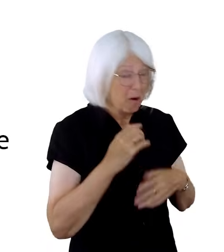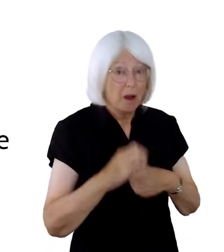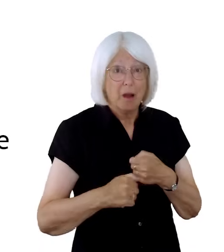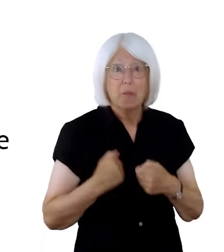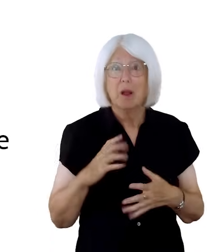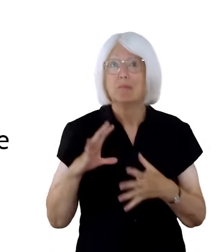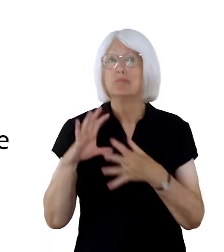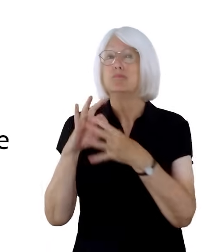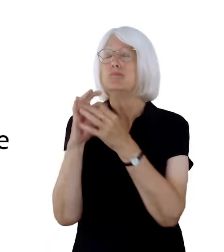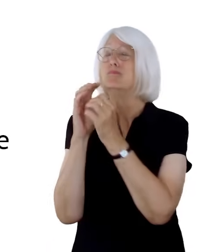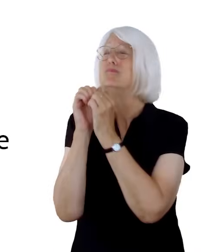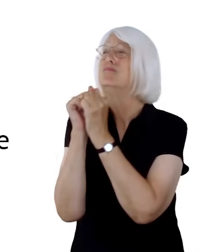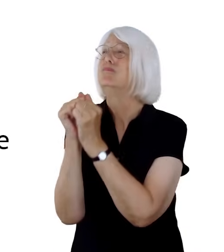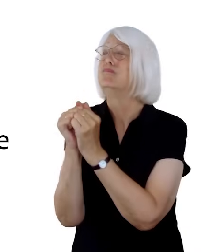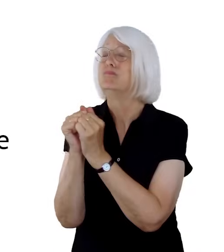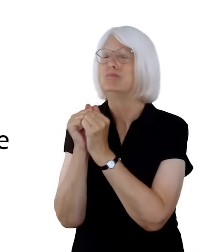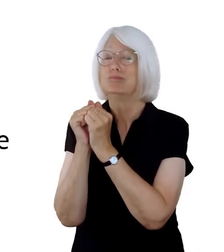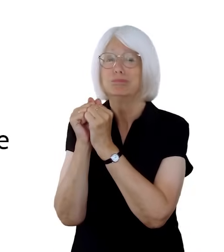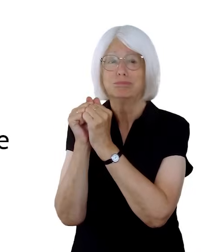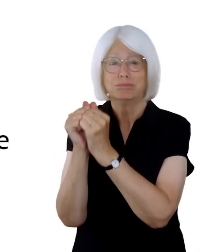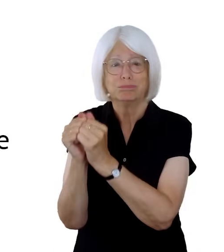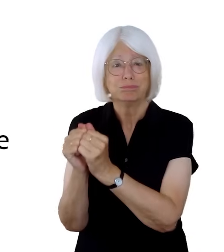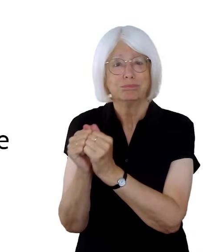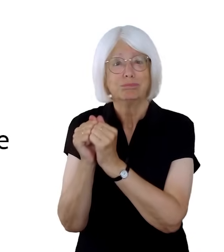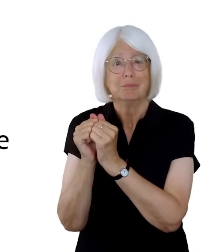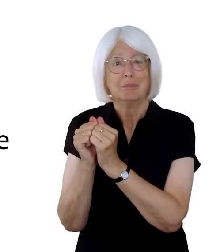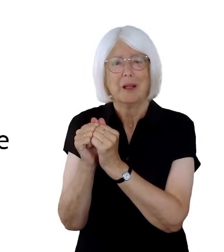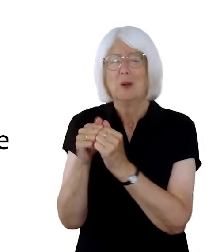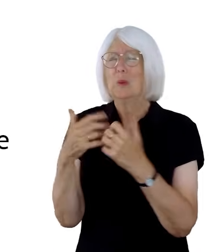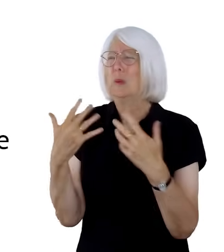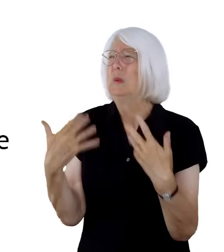To make a wretch His treasure